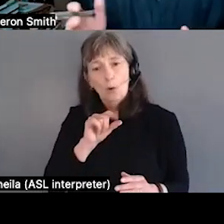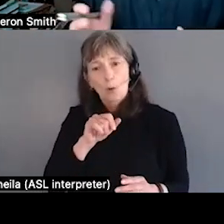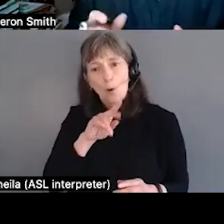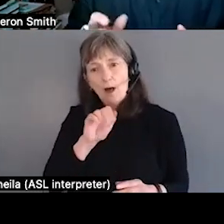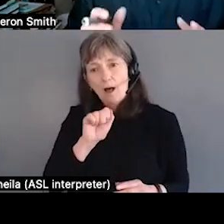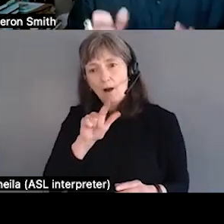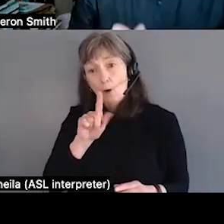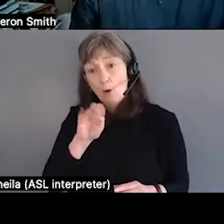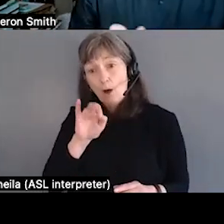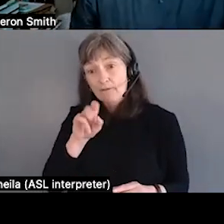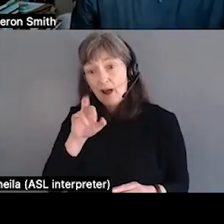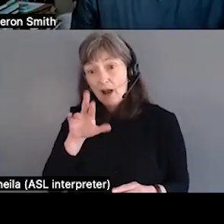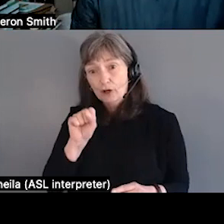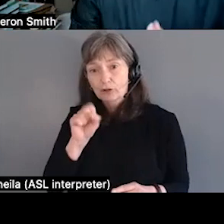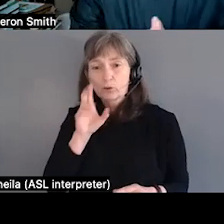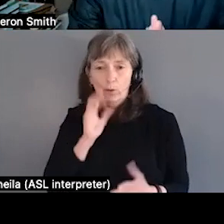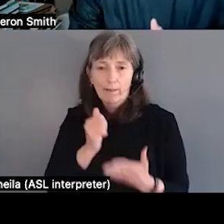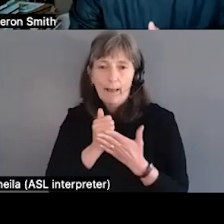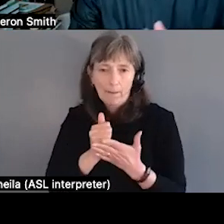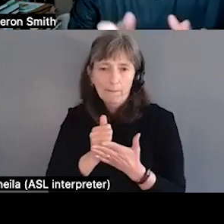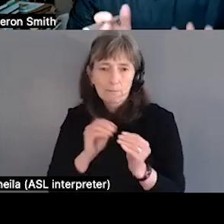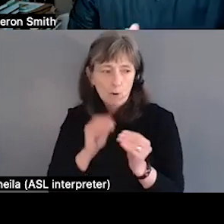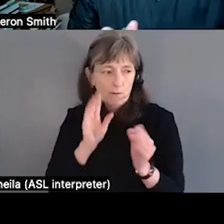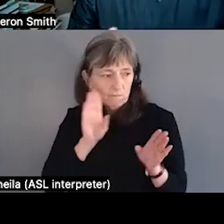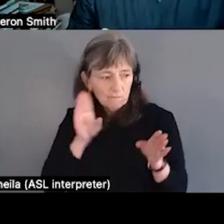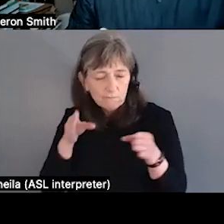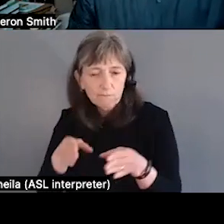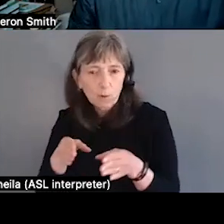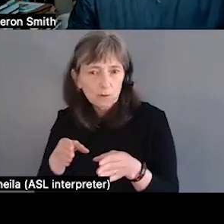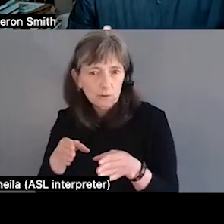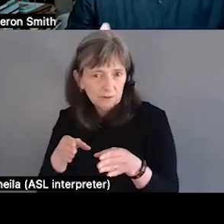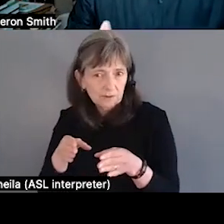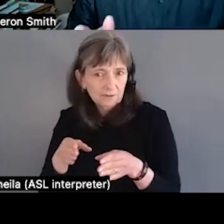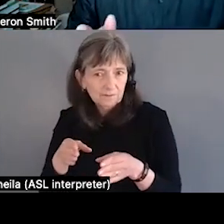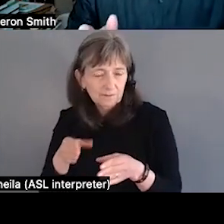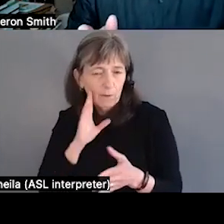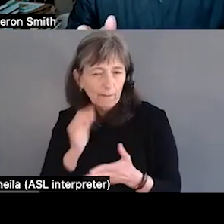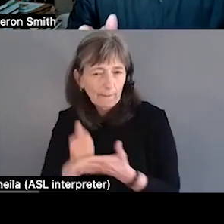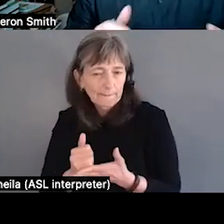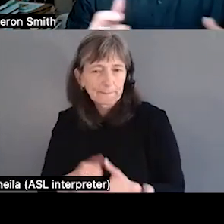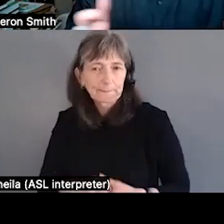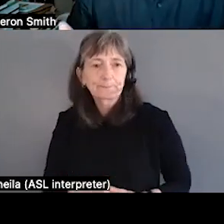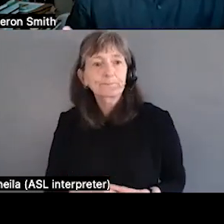Now, I hope you've got an inkling from my enthusiasm for metadata. Usually,